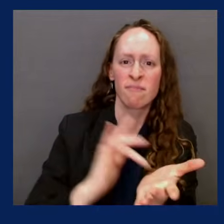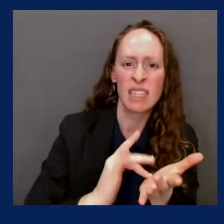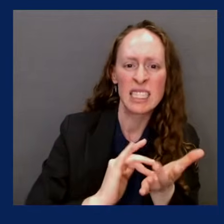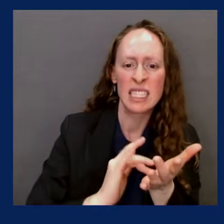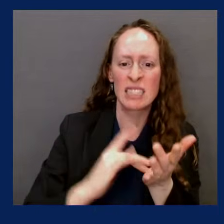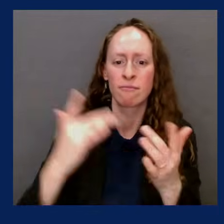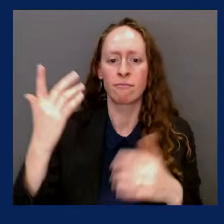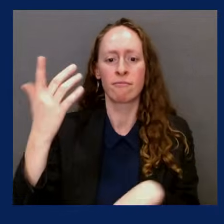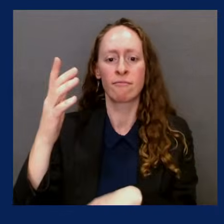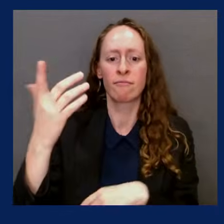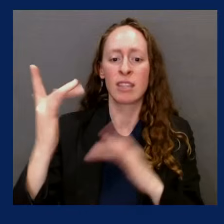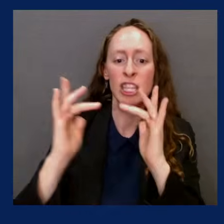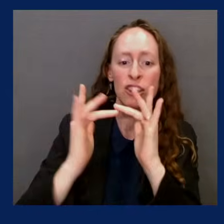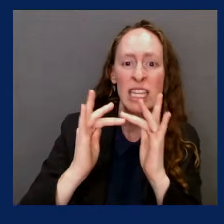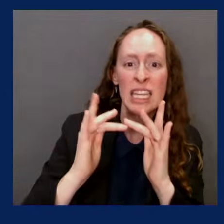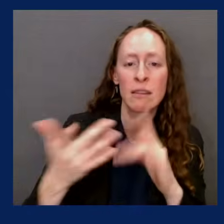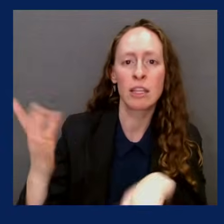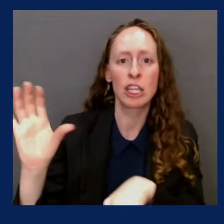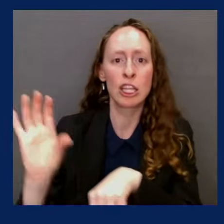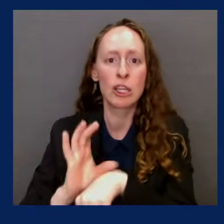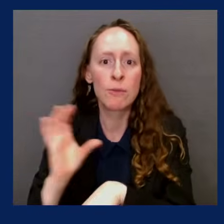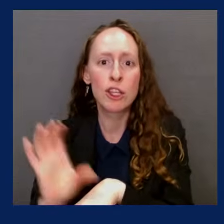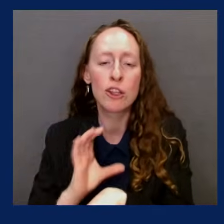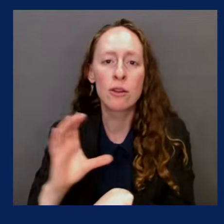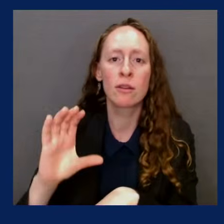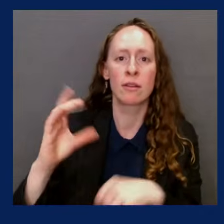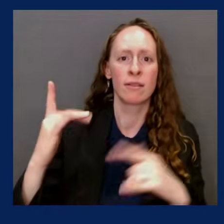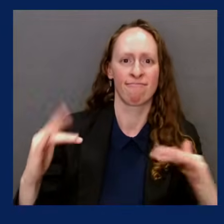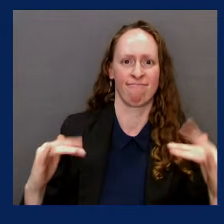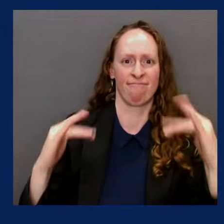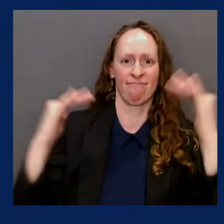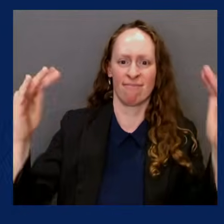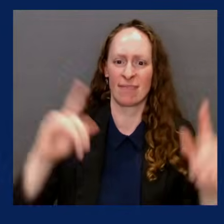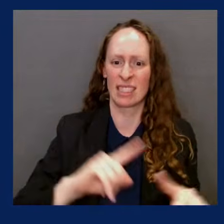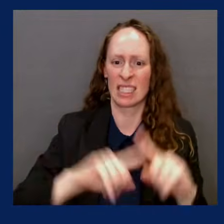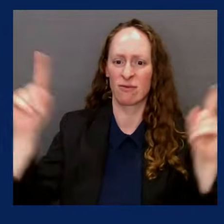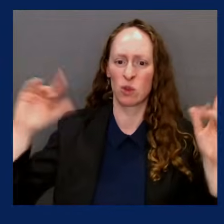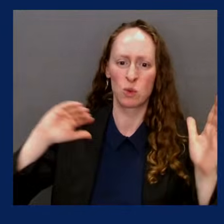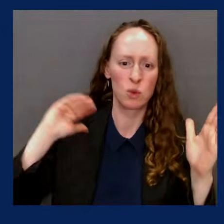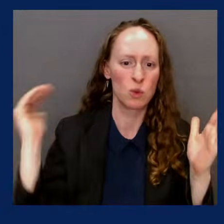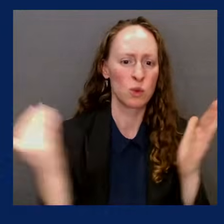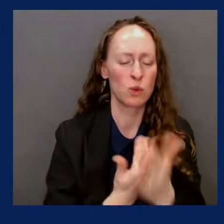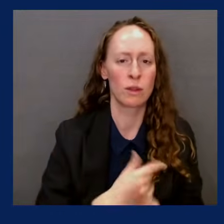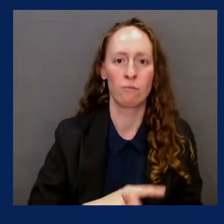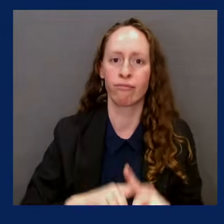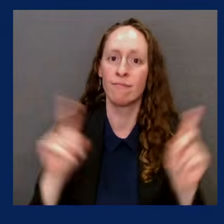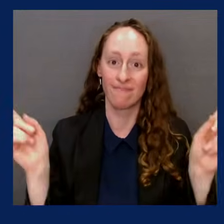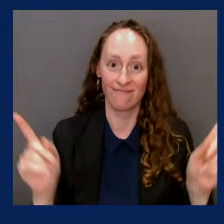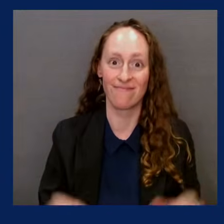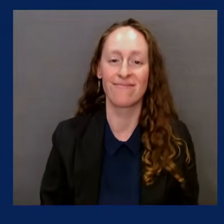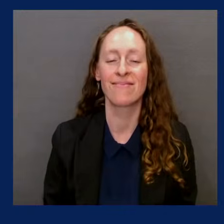We're also signing a new Technology Safeguards Agreement to create more opportunities for American space companies